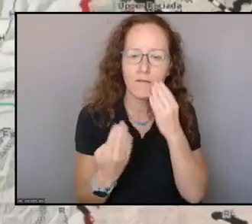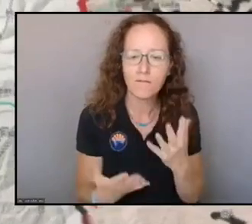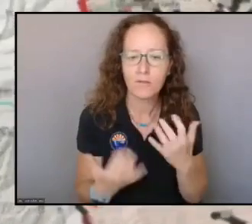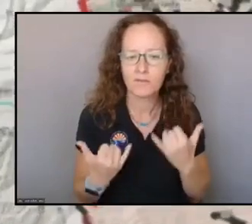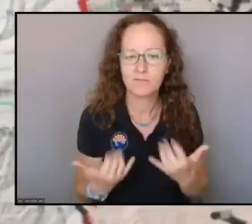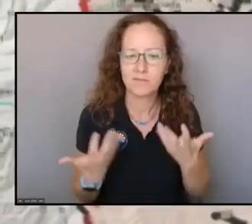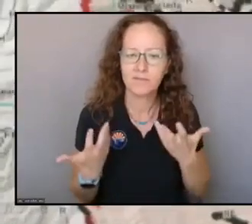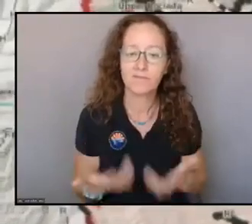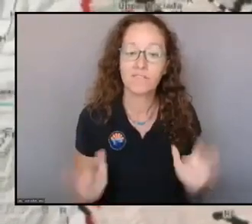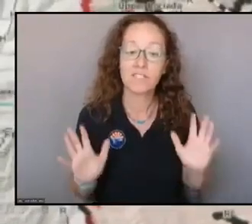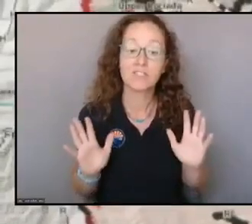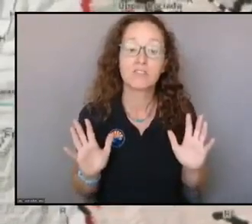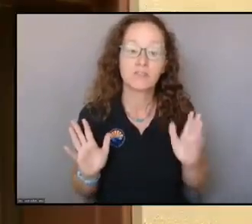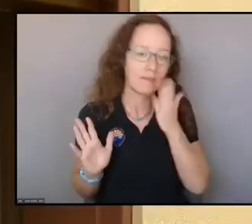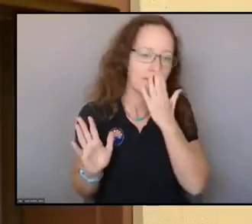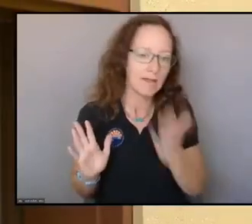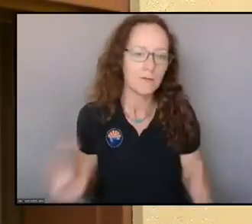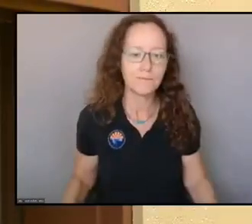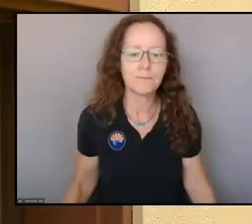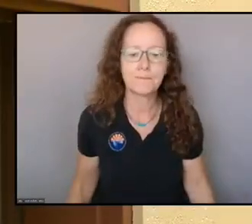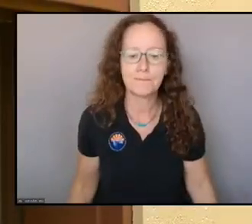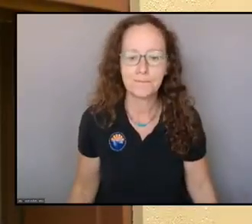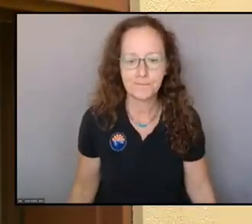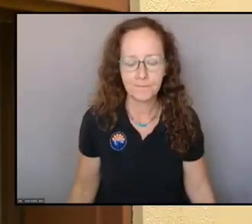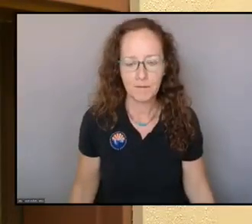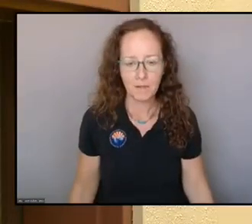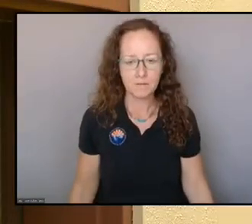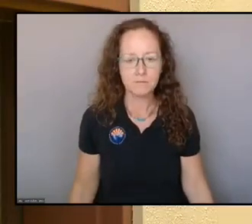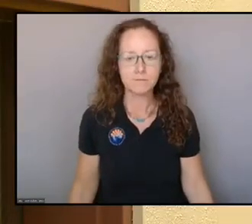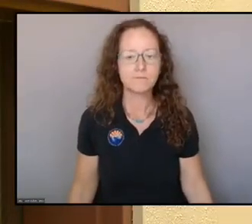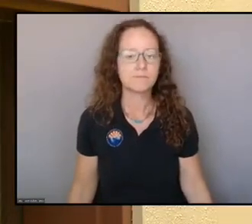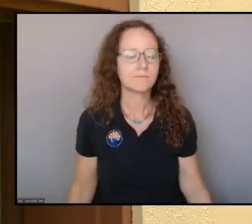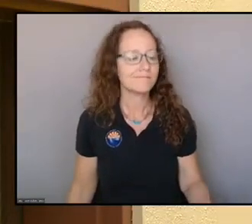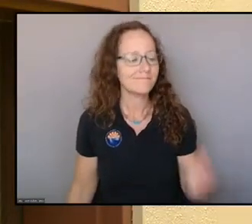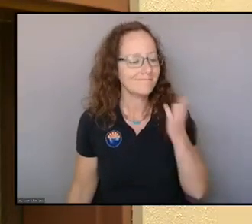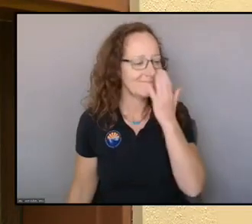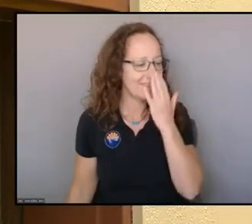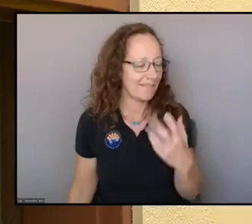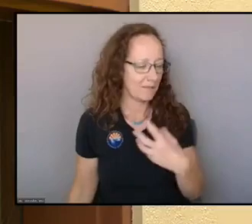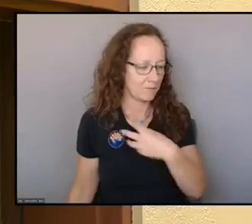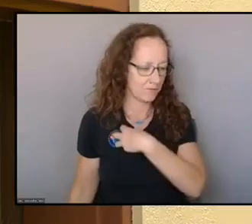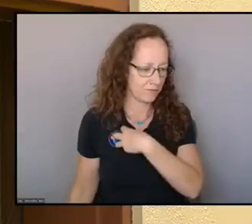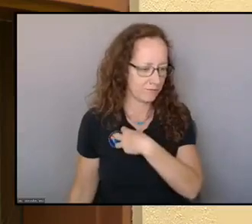WE TRY TO GET ALL THE MOST UPDATED INFORMATION ON THERE FOR YOU.